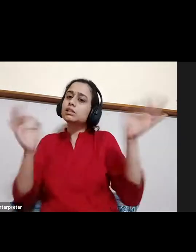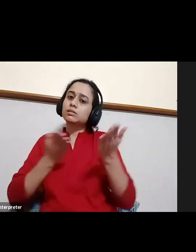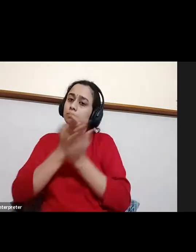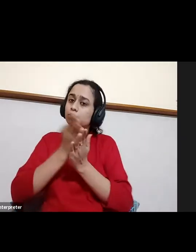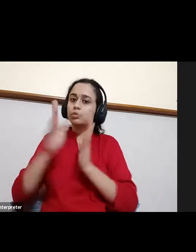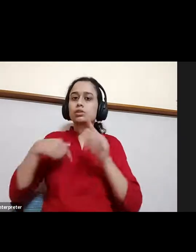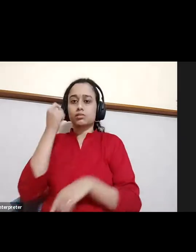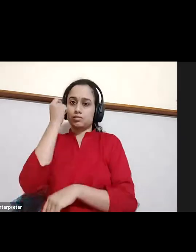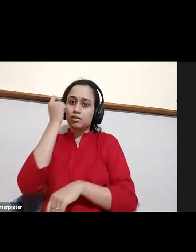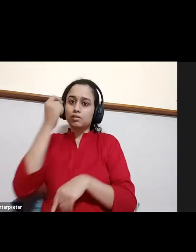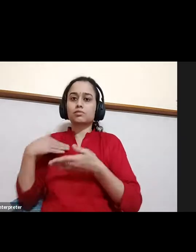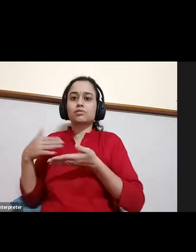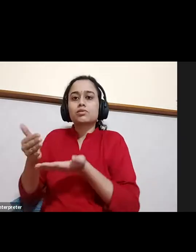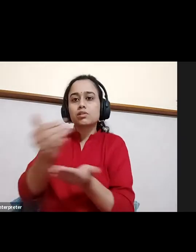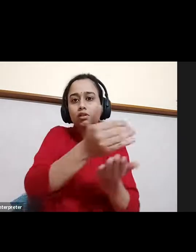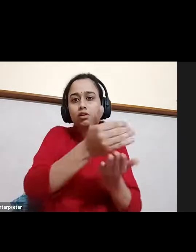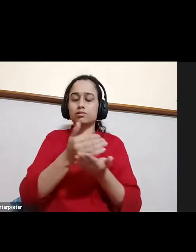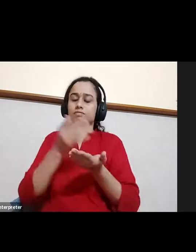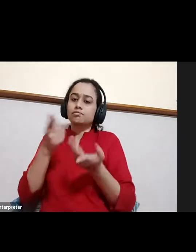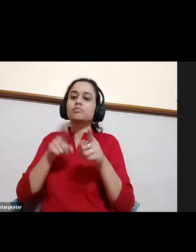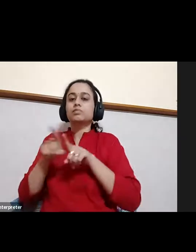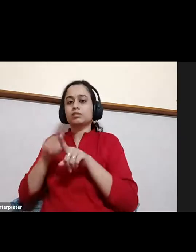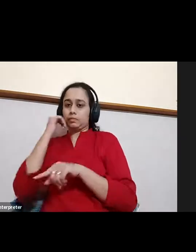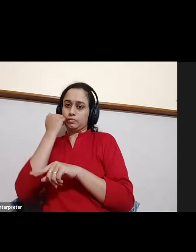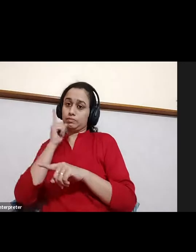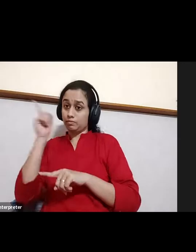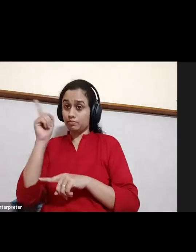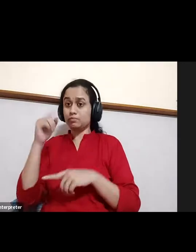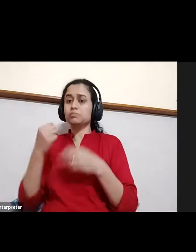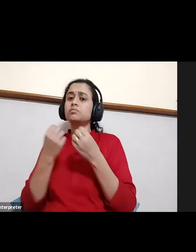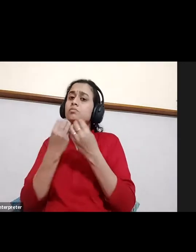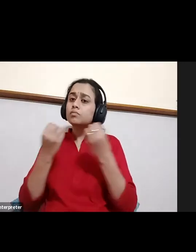archive such as suresh's but we hope that people will visit the exhibition online and also look